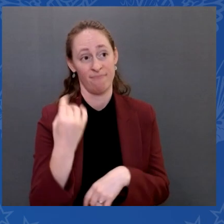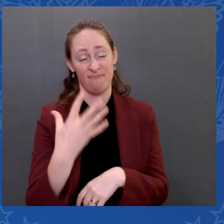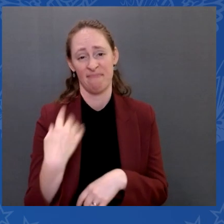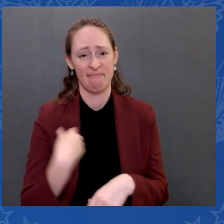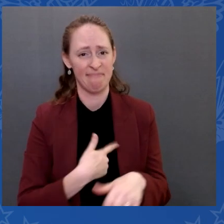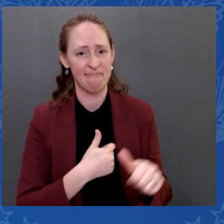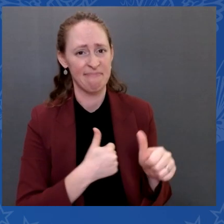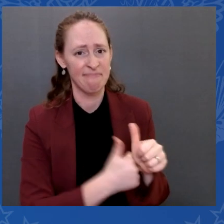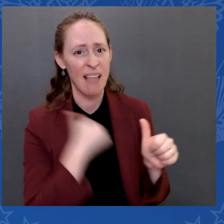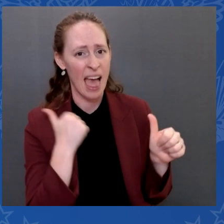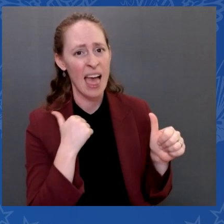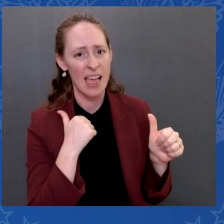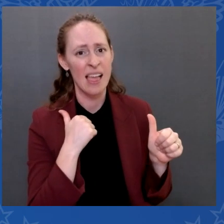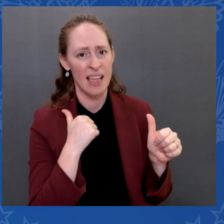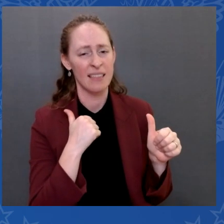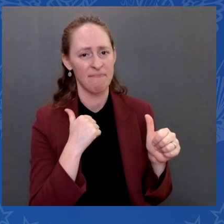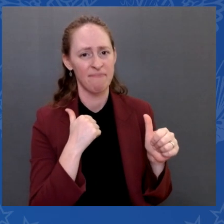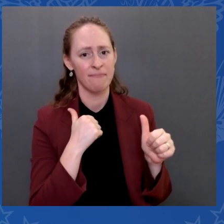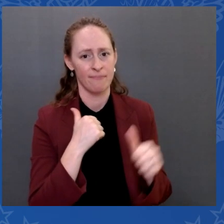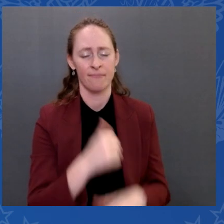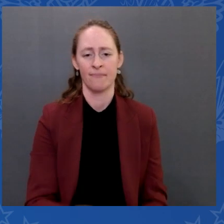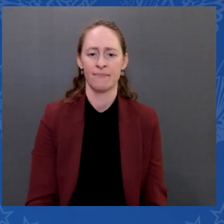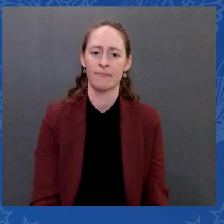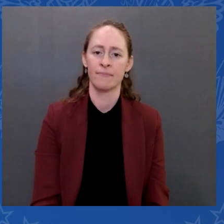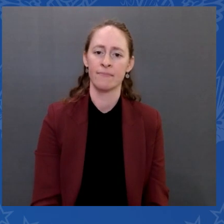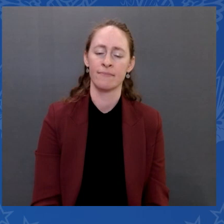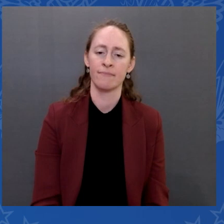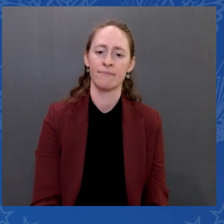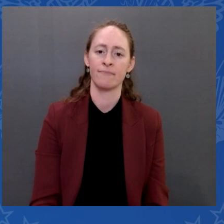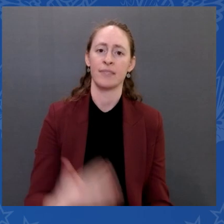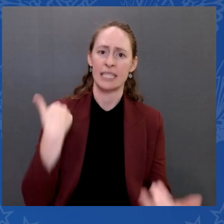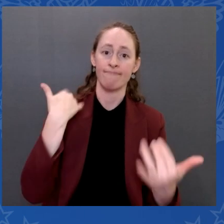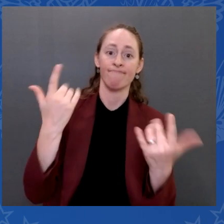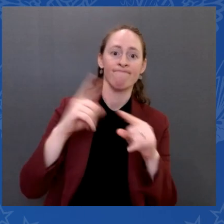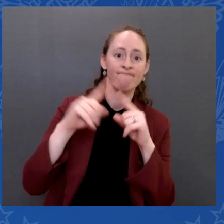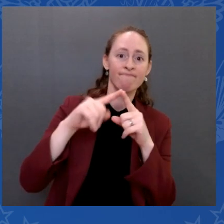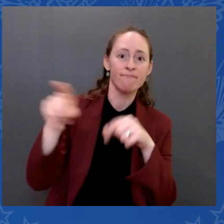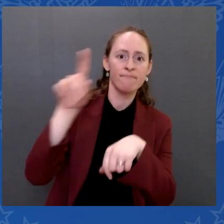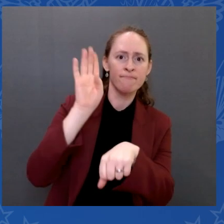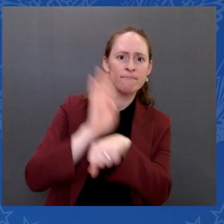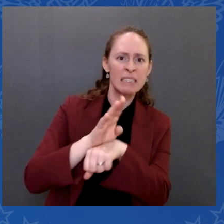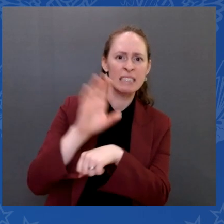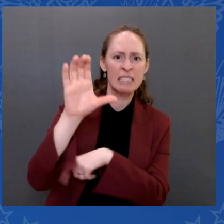they know America has become totally reliant on China, particularly for the mature chips --